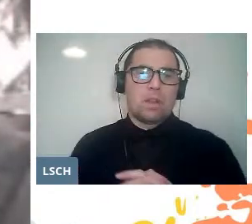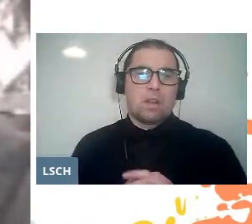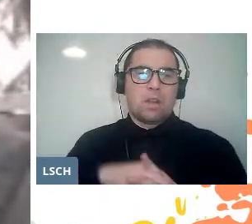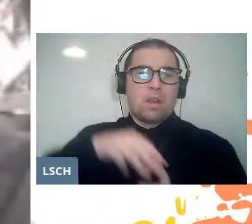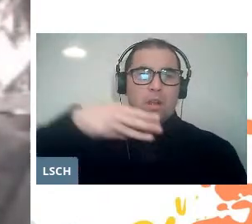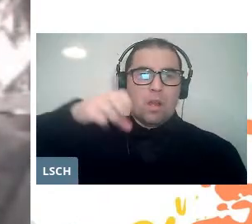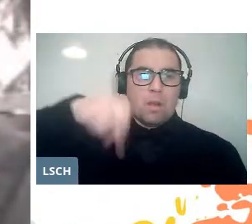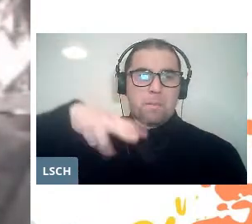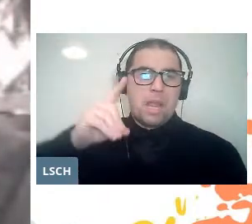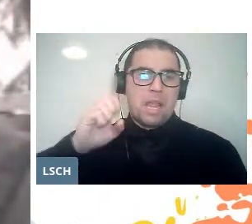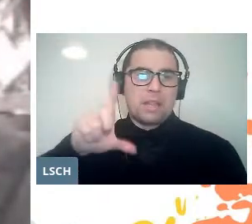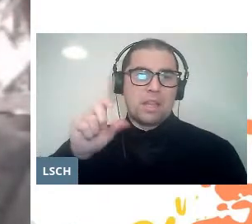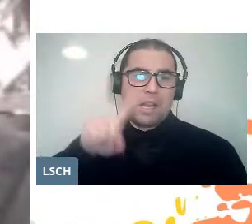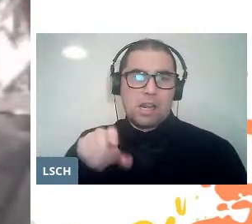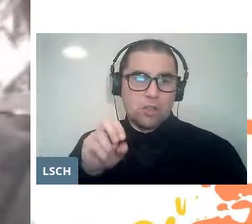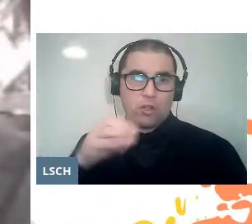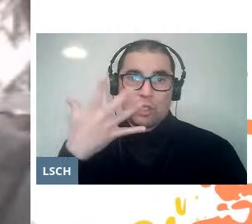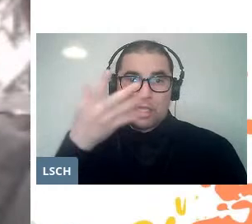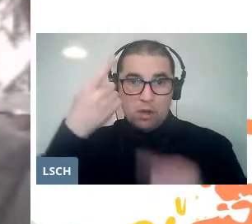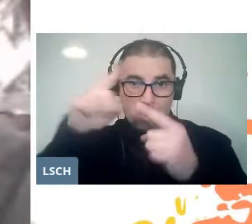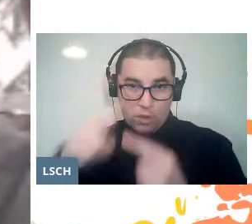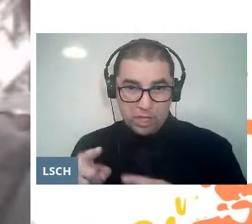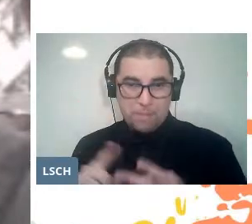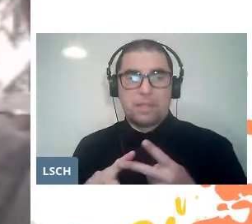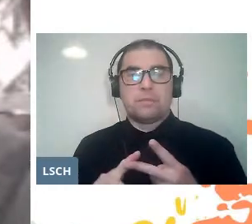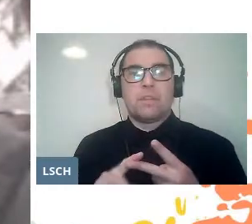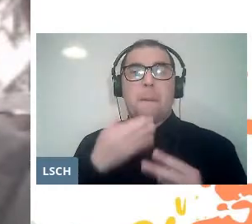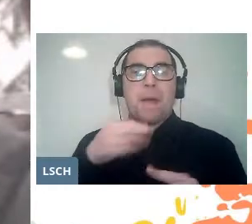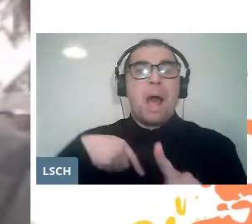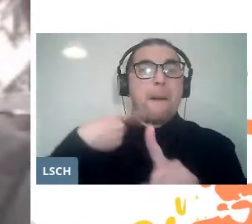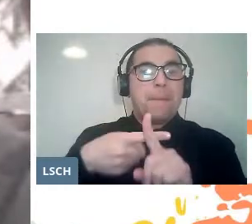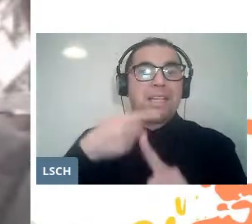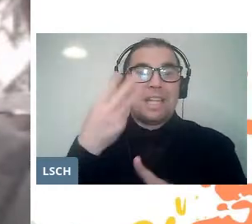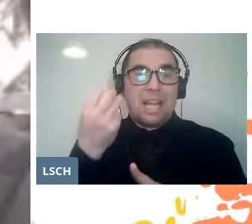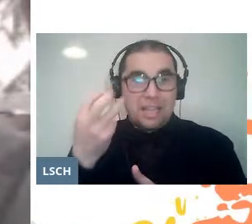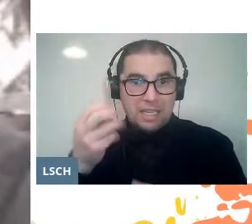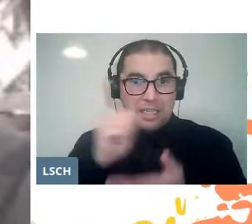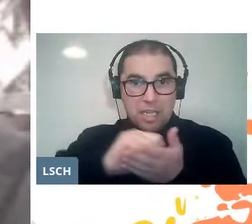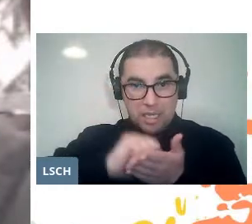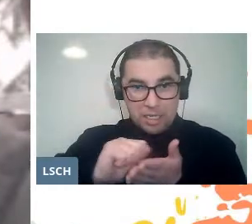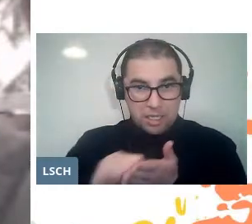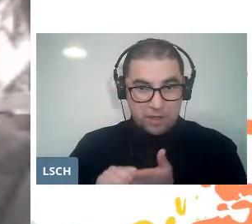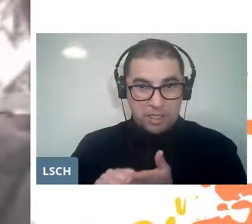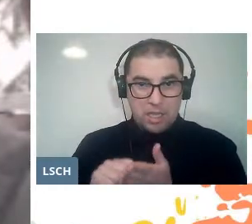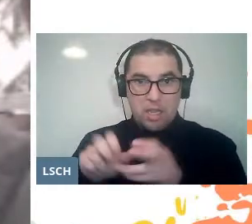five symphonies plus 13 symphonies written for string orchestra,